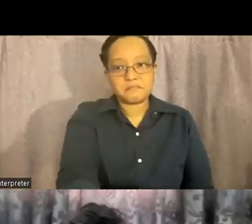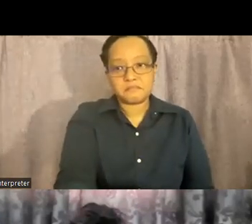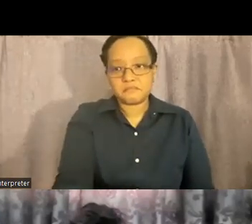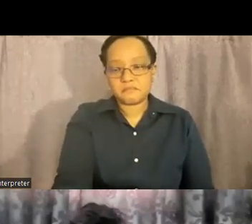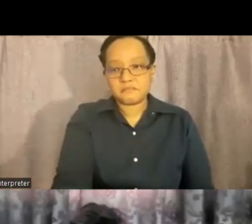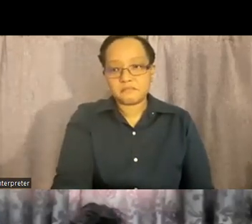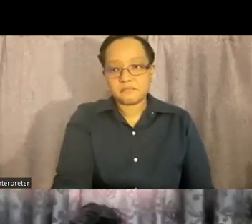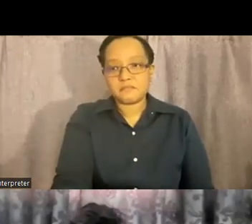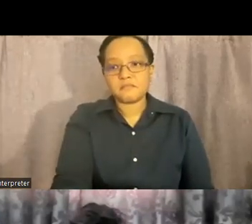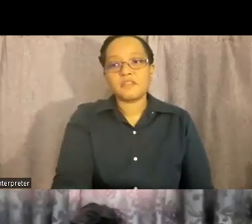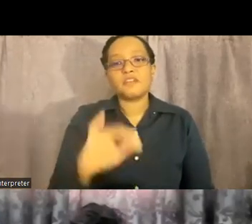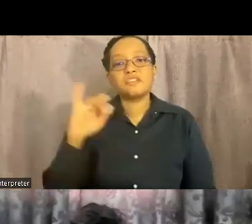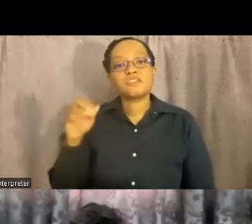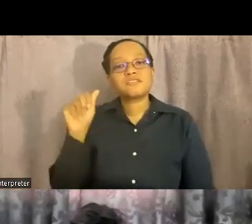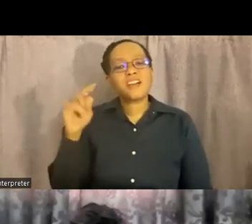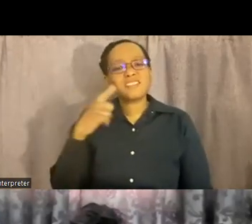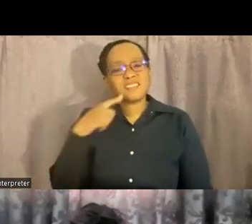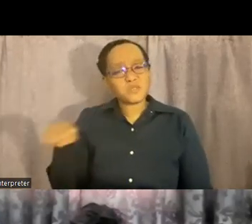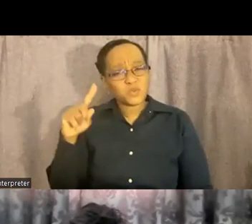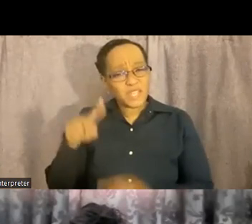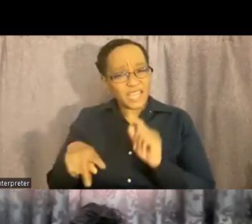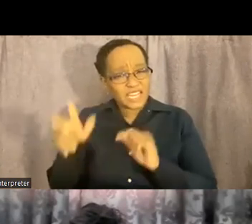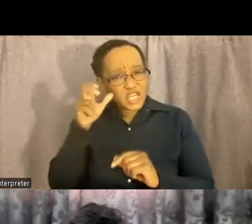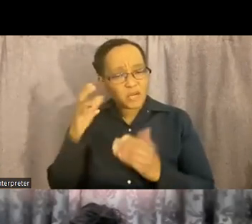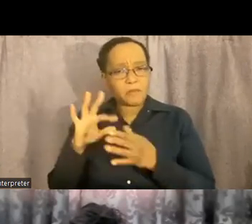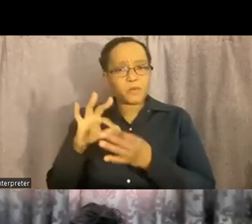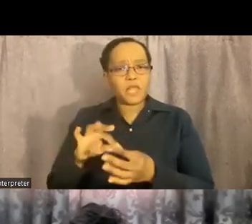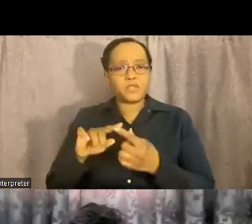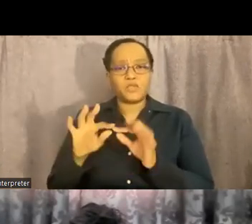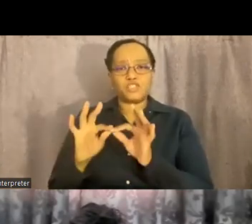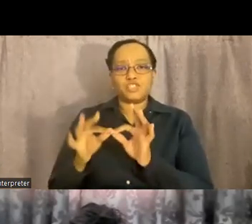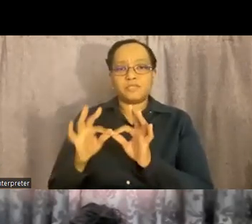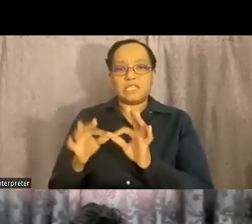people cannot hear each other, and maybe an issue with interpretation.